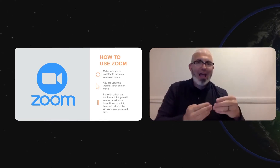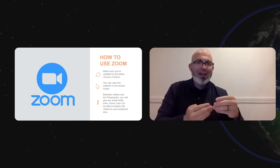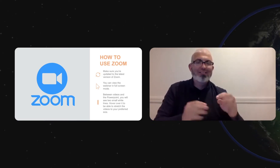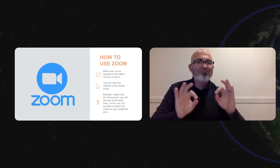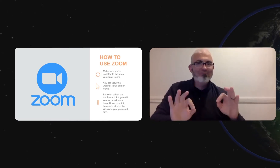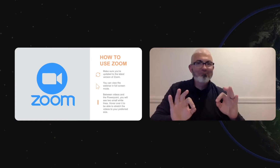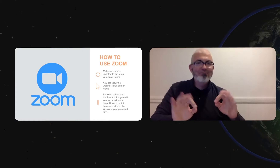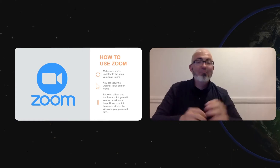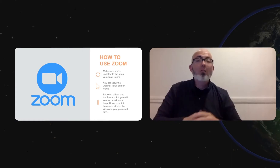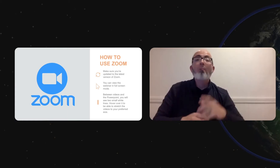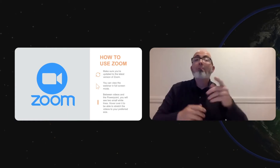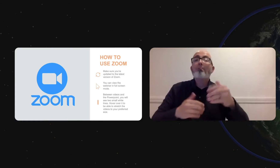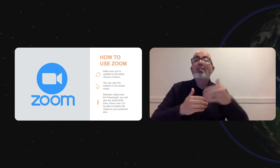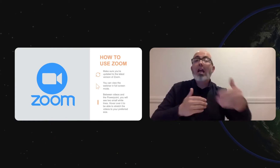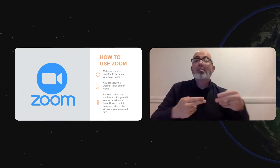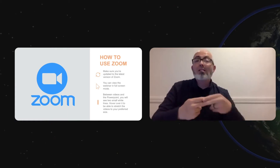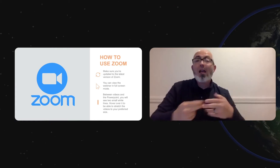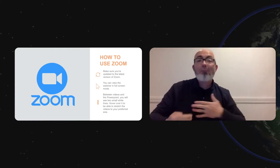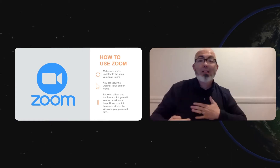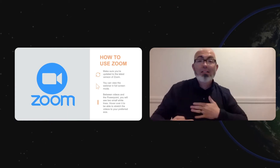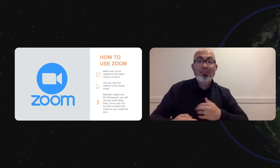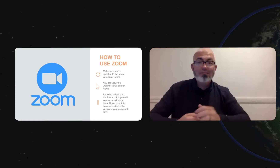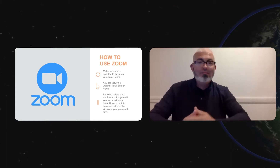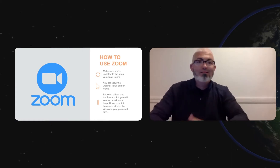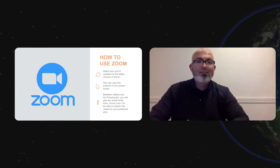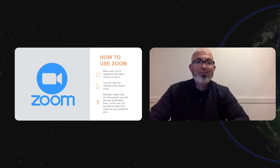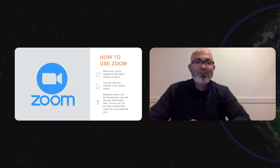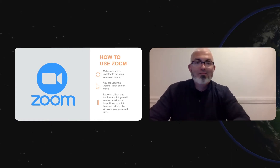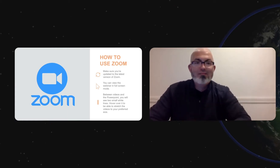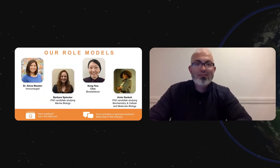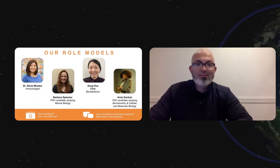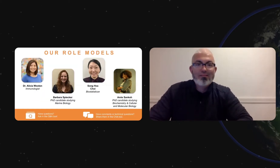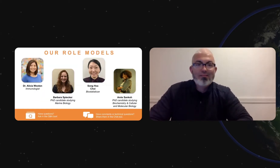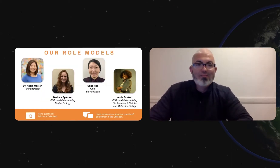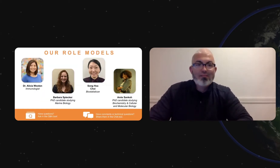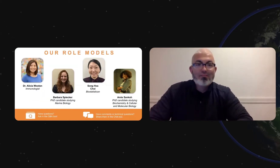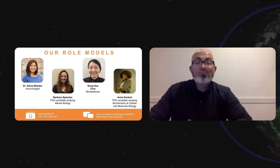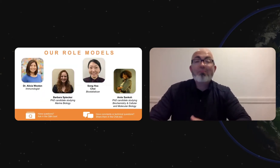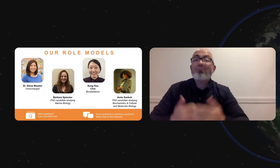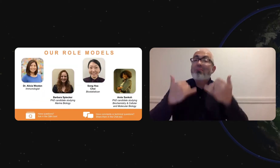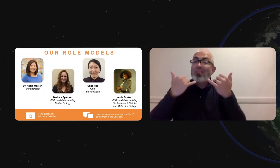Again, any issues, please present them in the chat box.